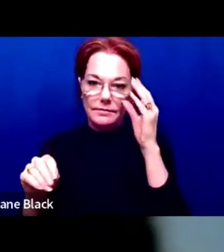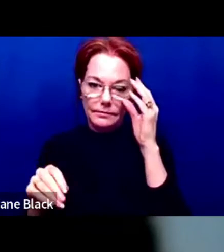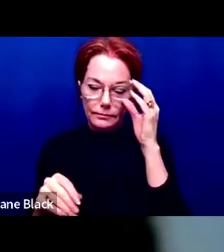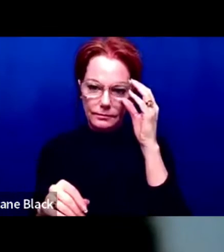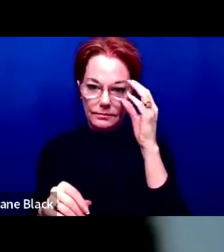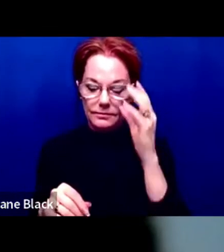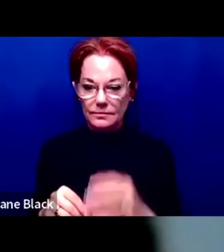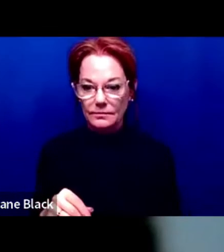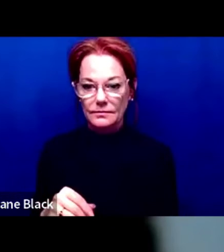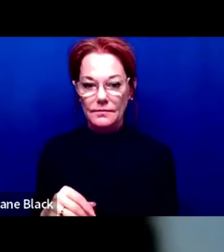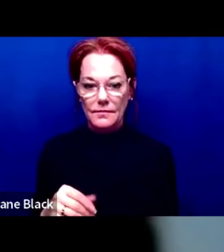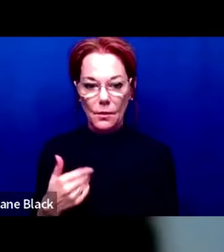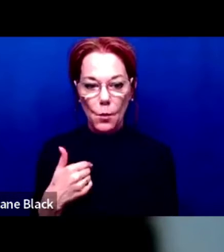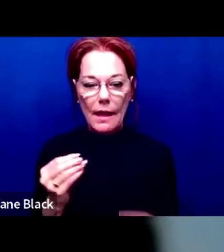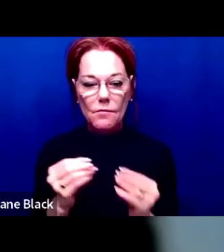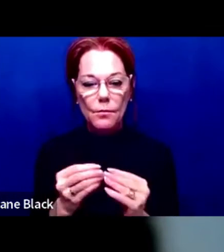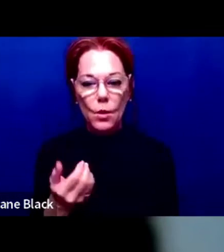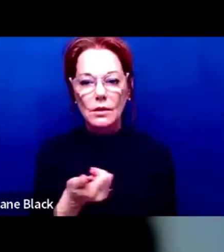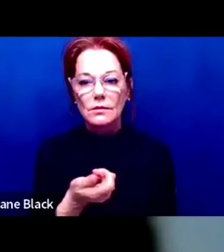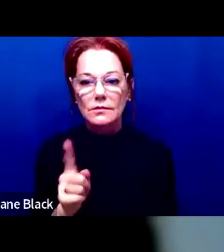questions we can ask the group.